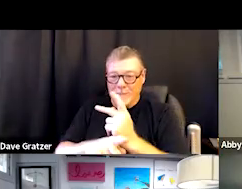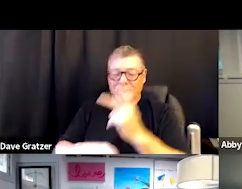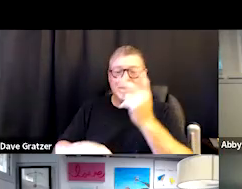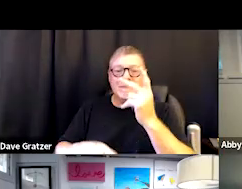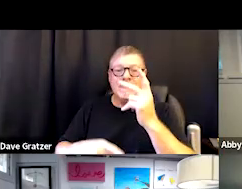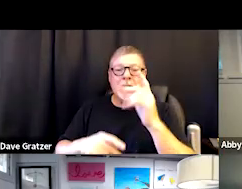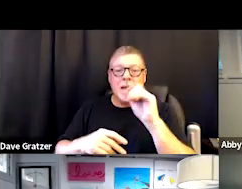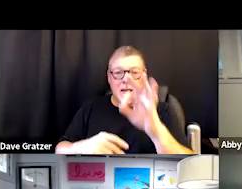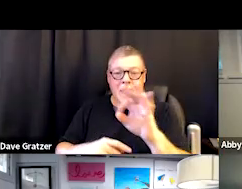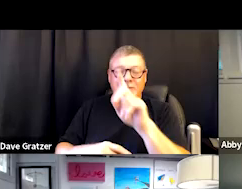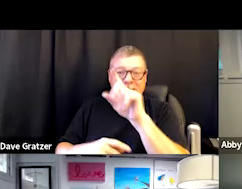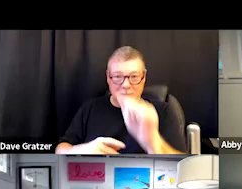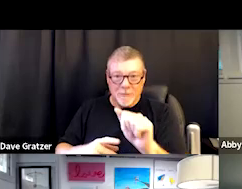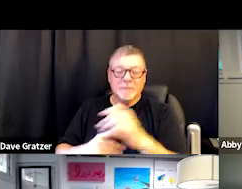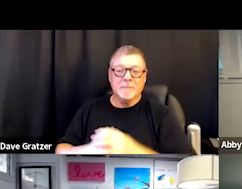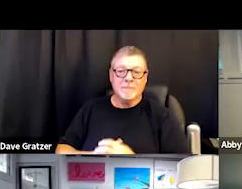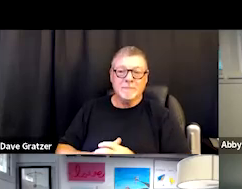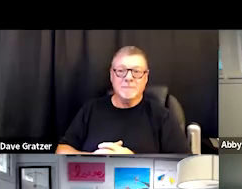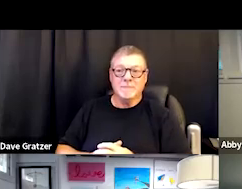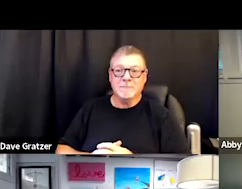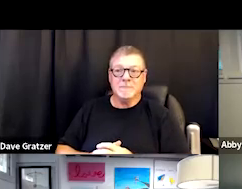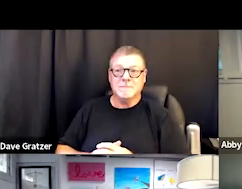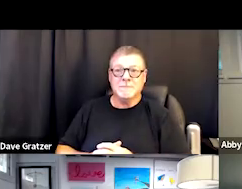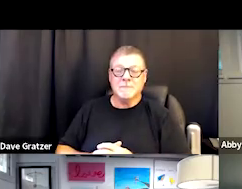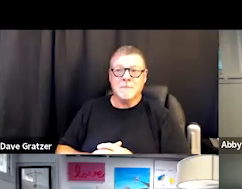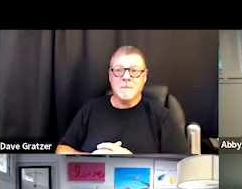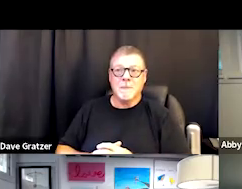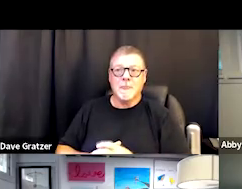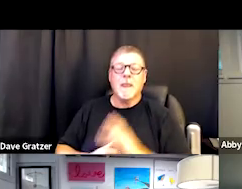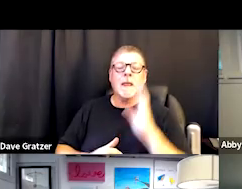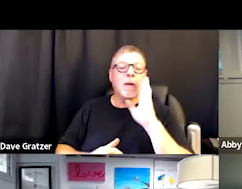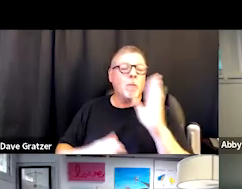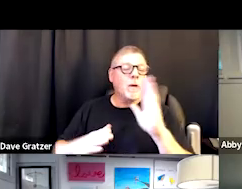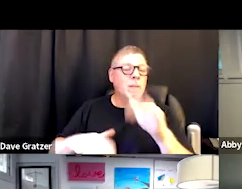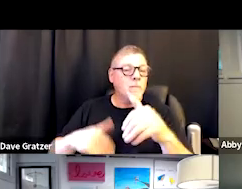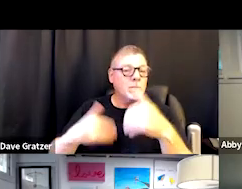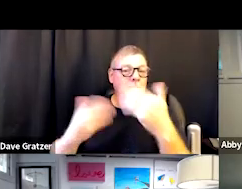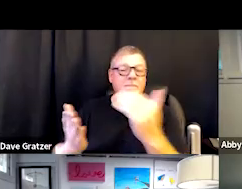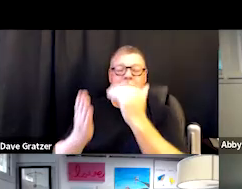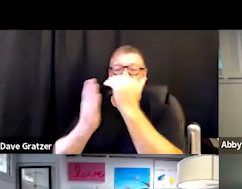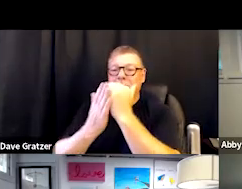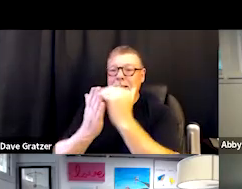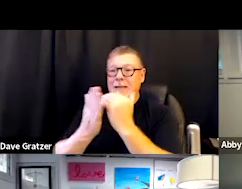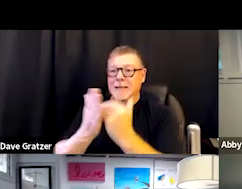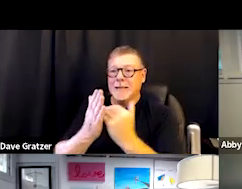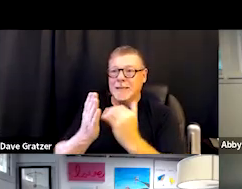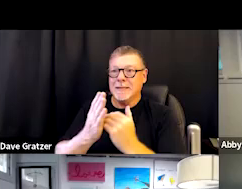that the applicant might have. It will provide a list of all of the signs and symptoms